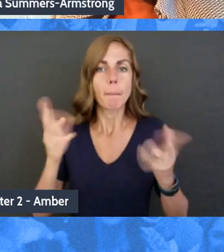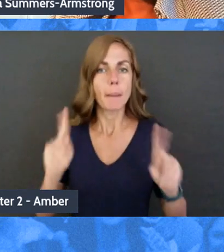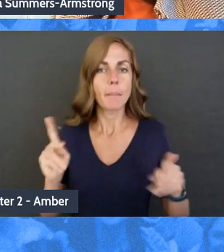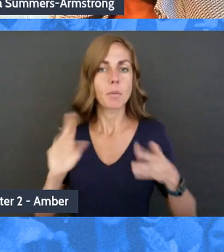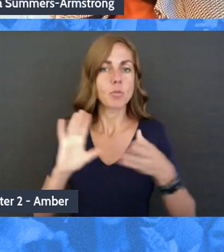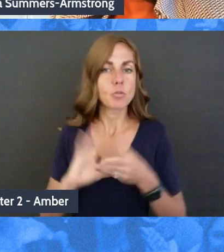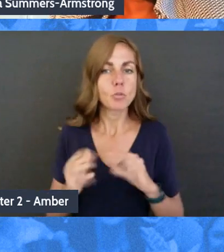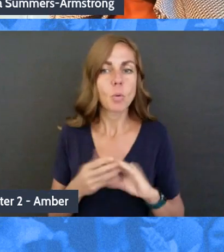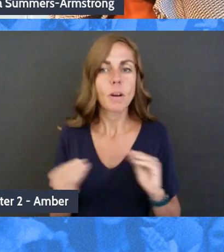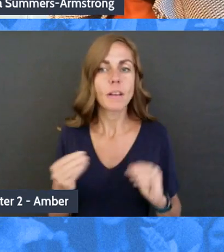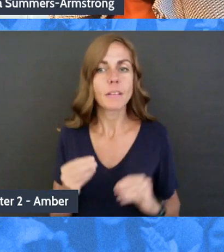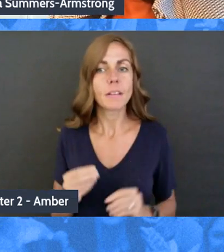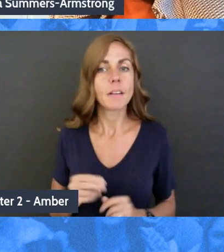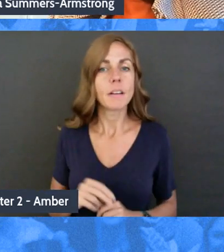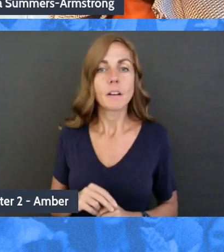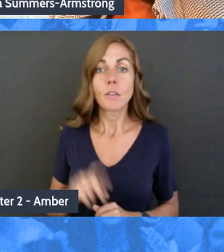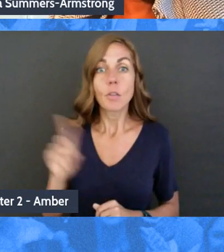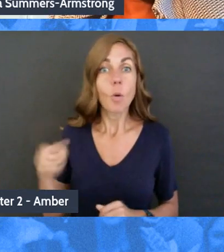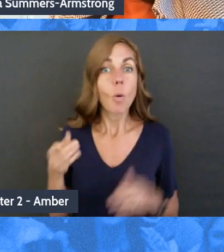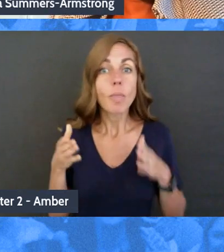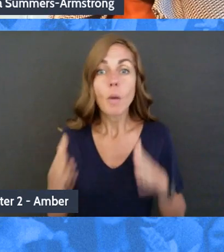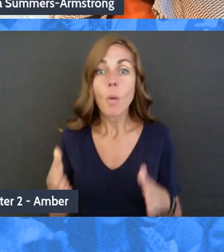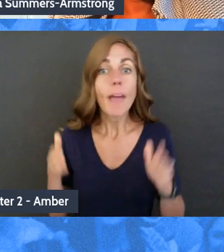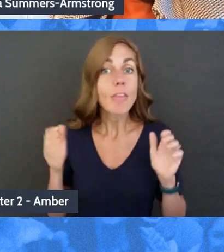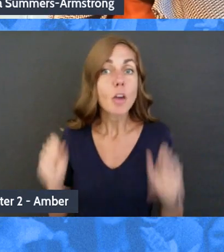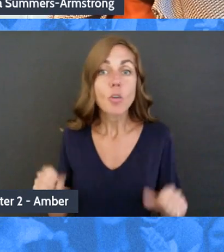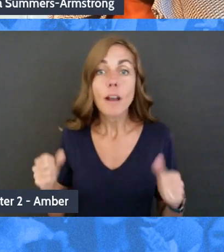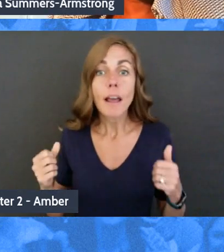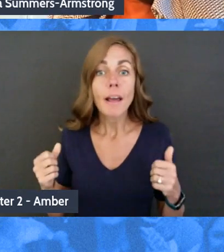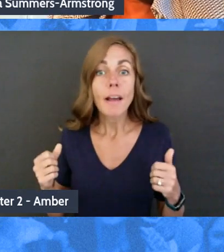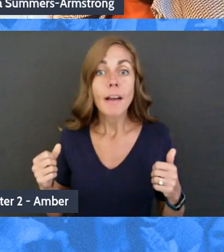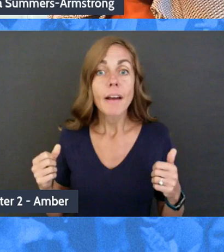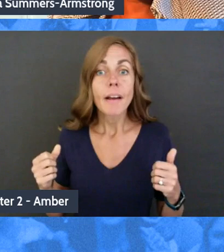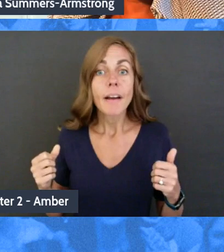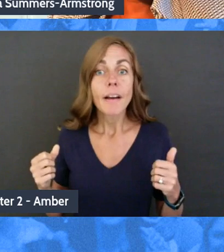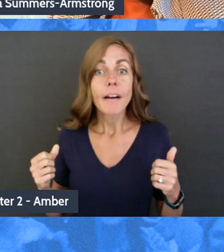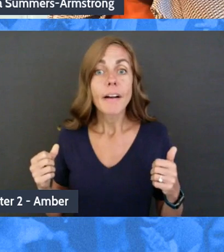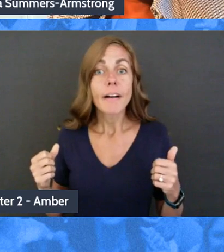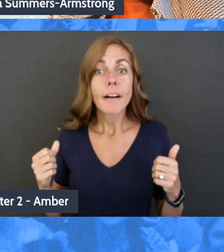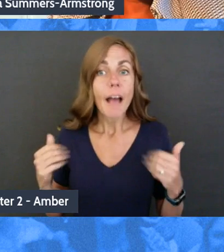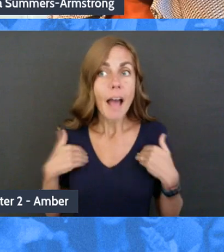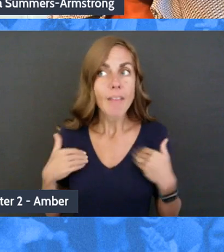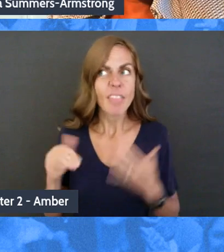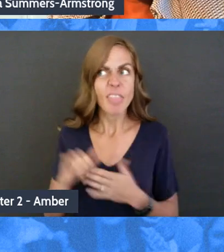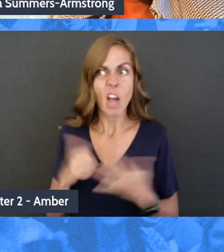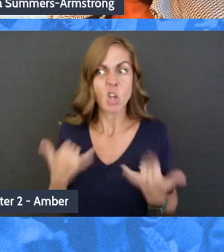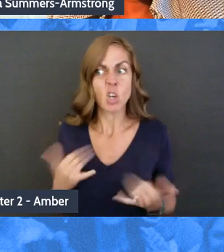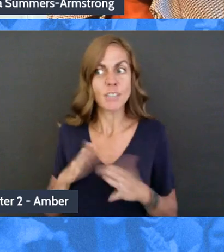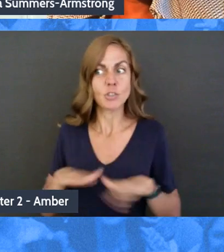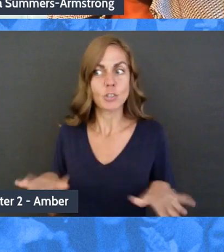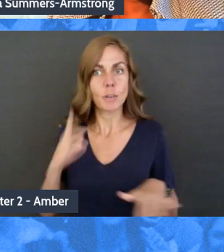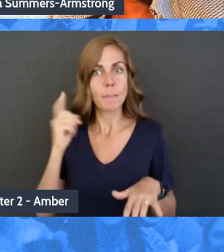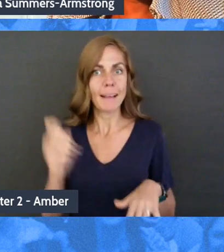the only way that they would've had the children that they have is because of the abortion they had. Or the only reason they were able to live was